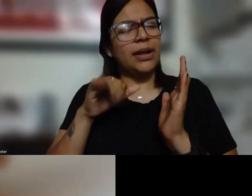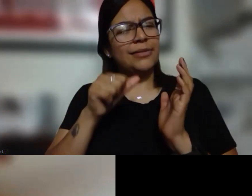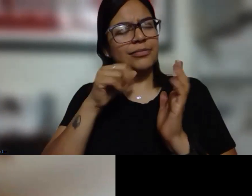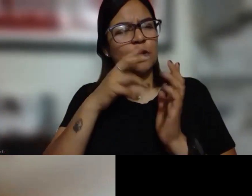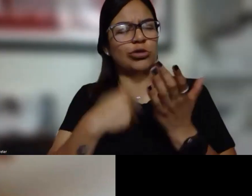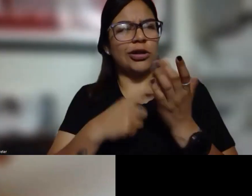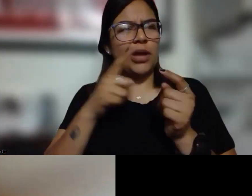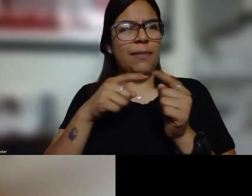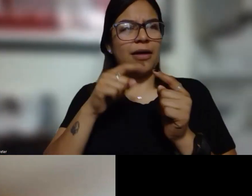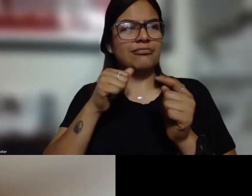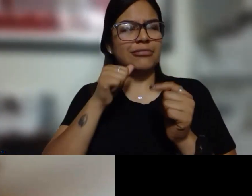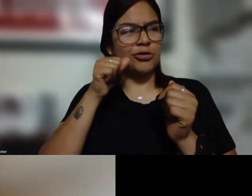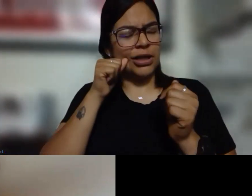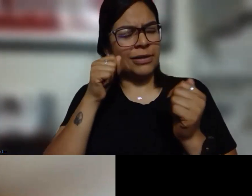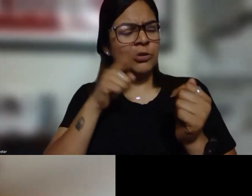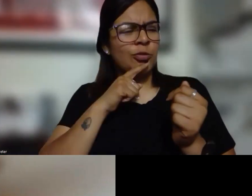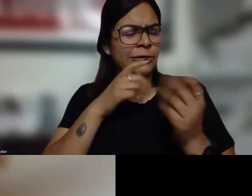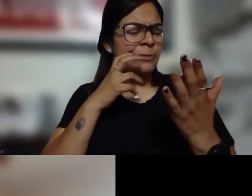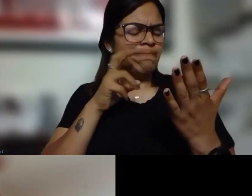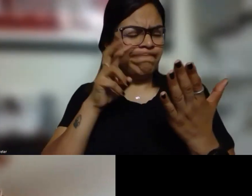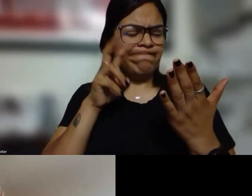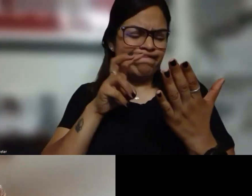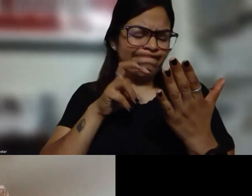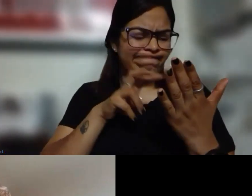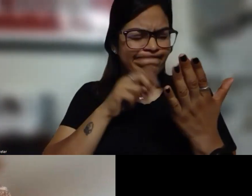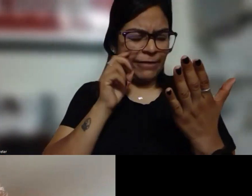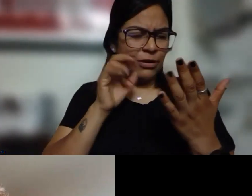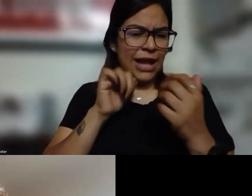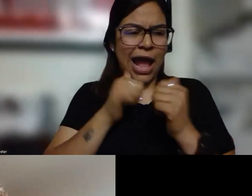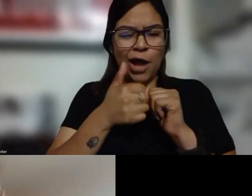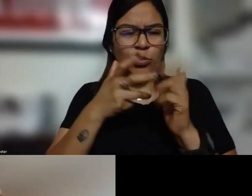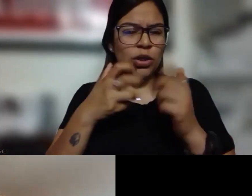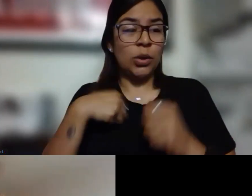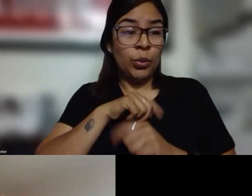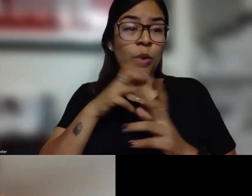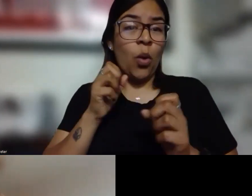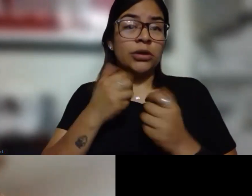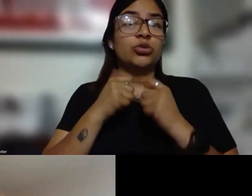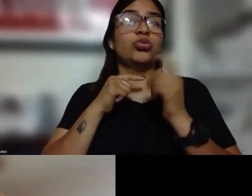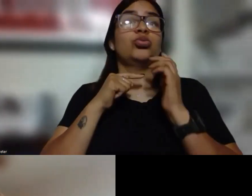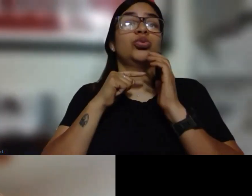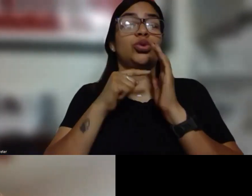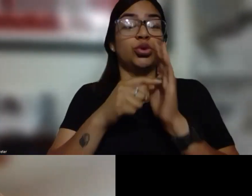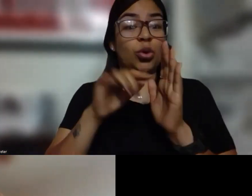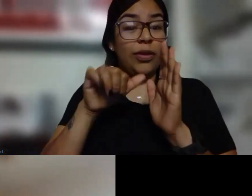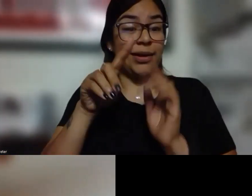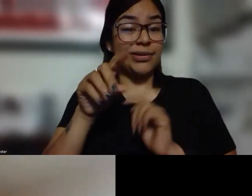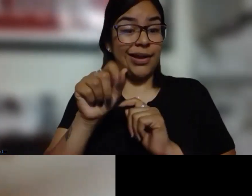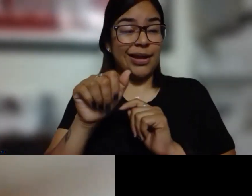and dice the data a little bit differently how to how to show um some uh we're going to be going